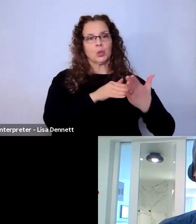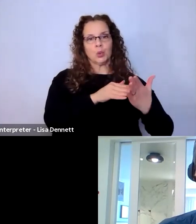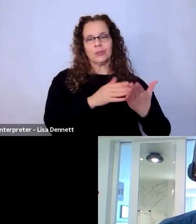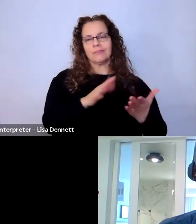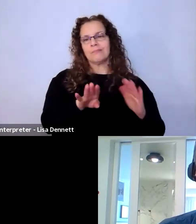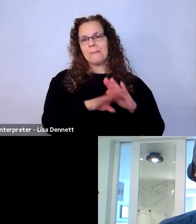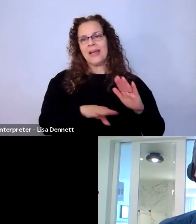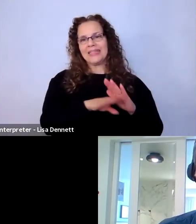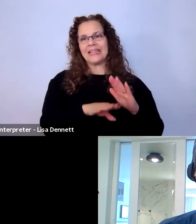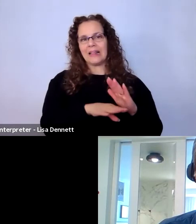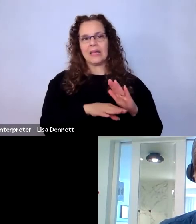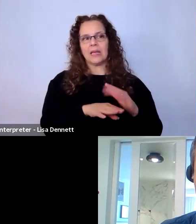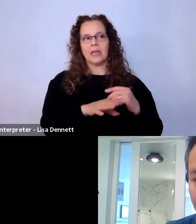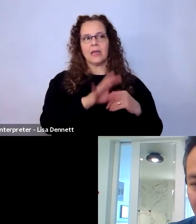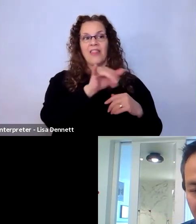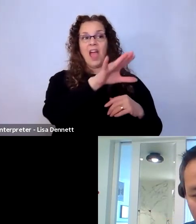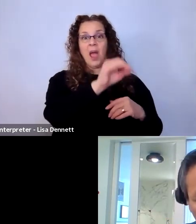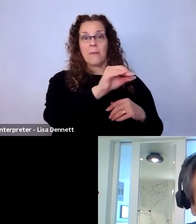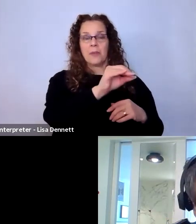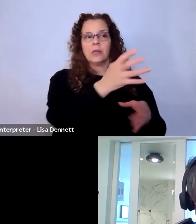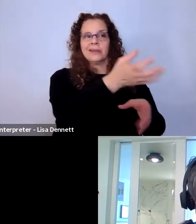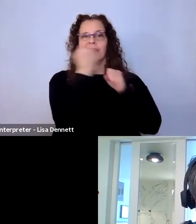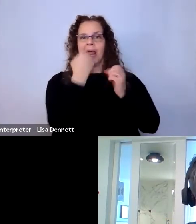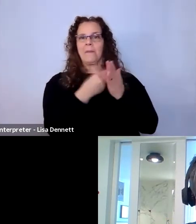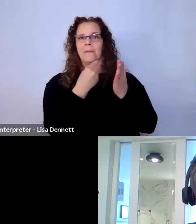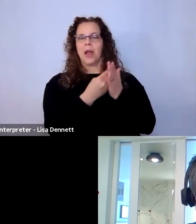of money from a company, but not do anything to engage the company.